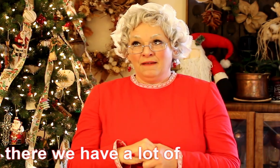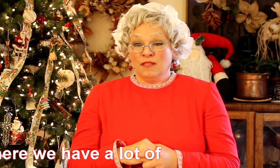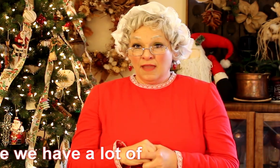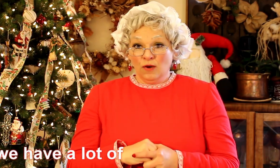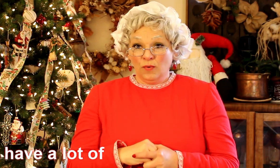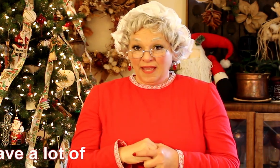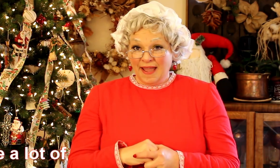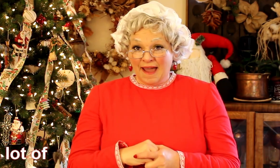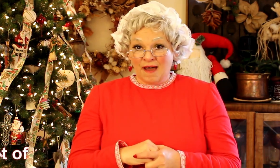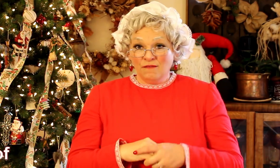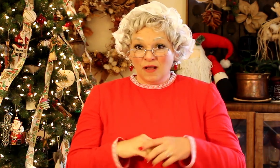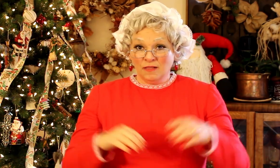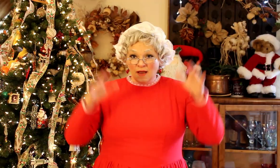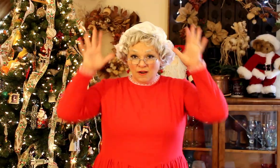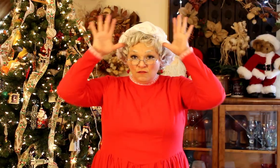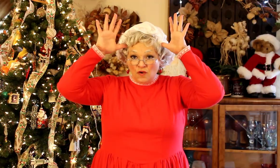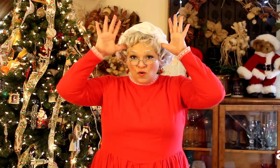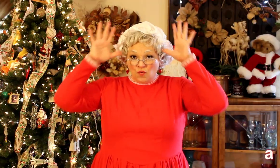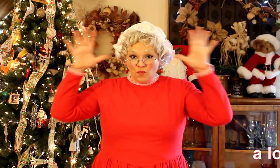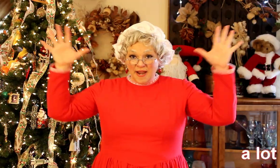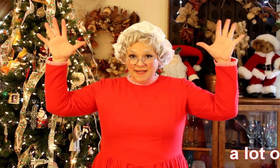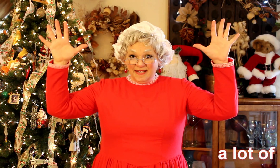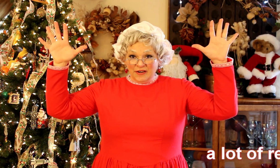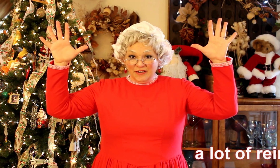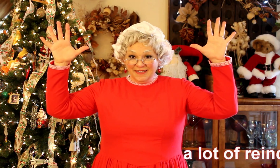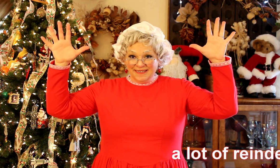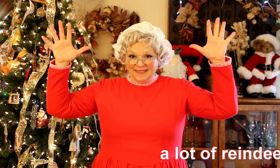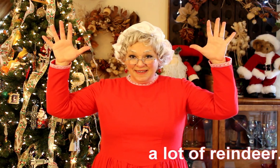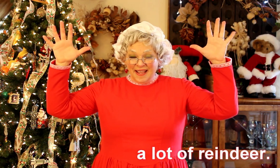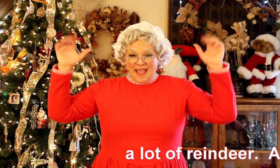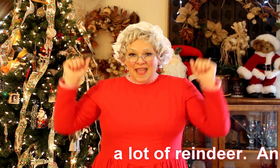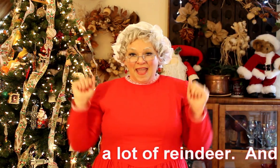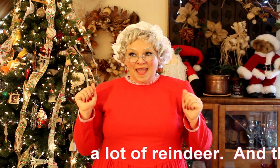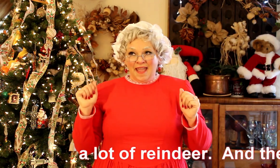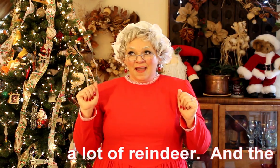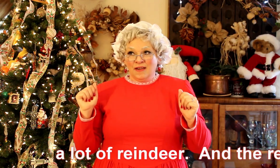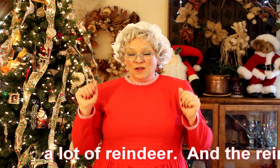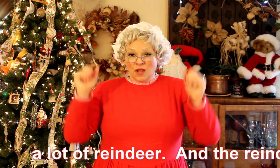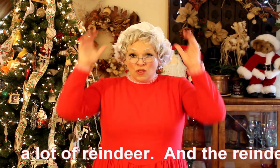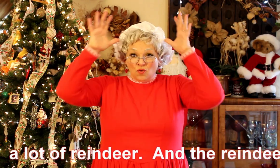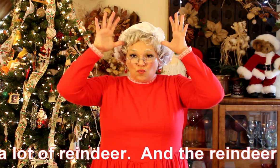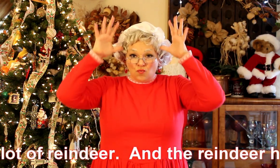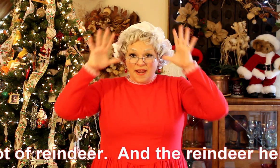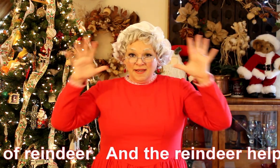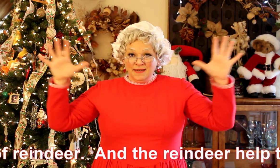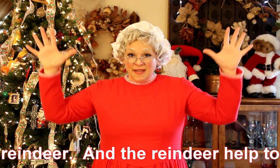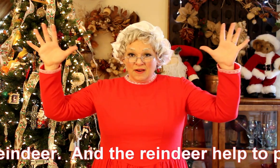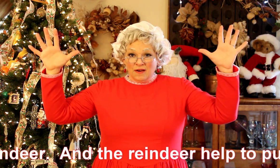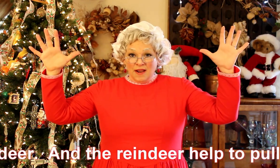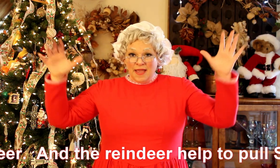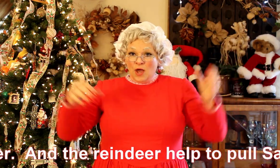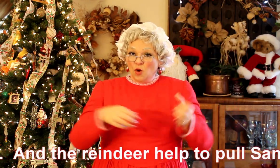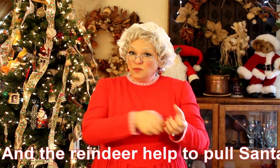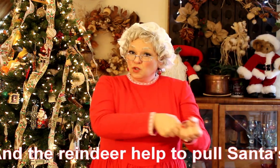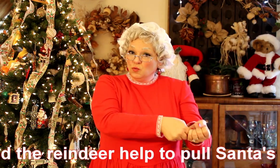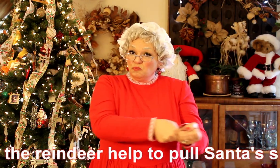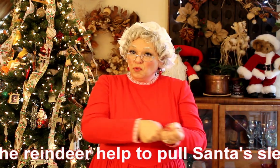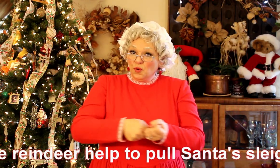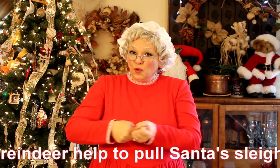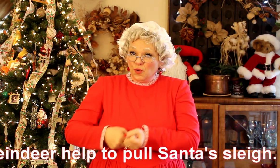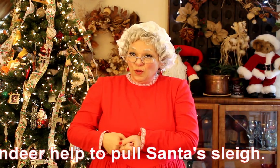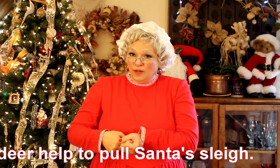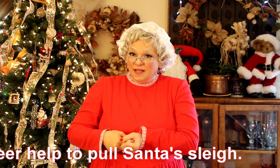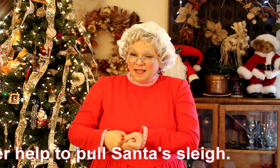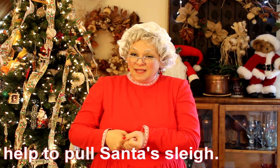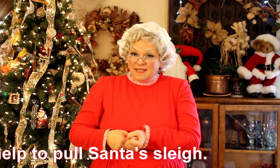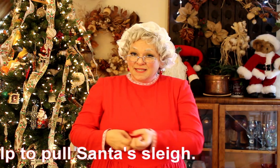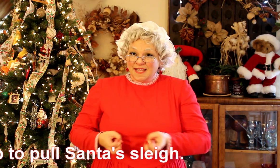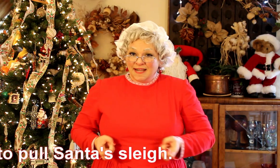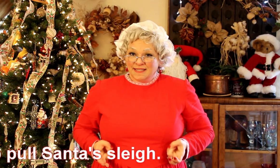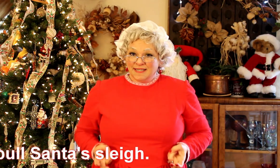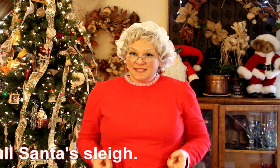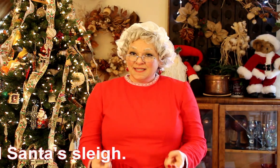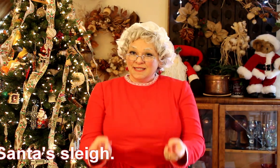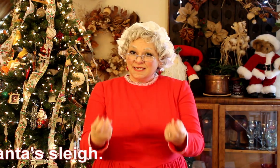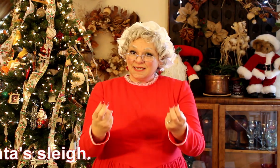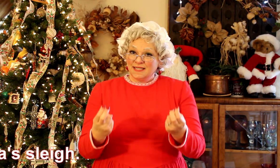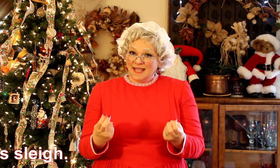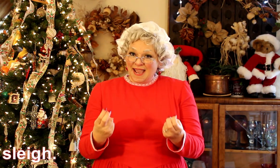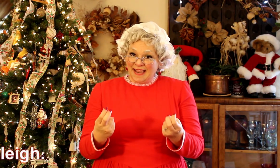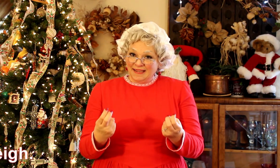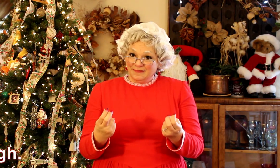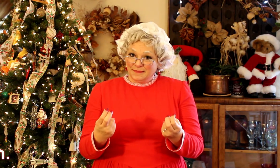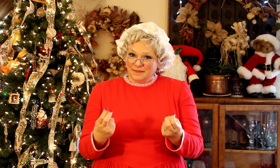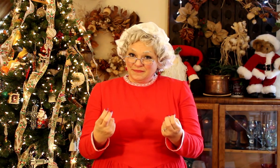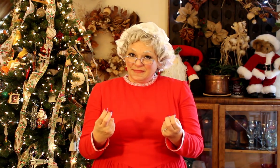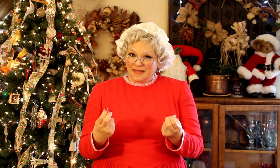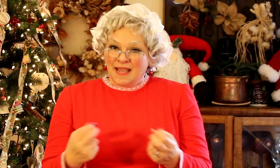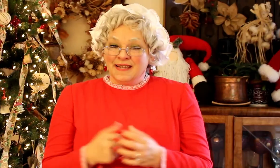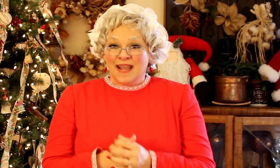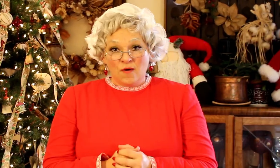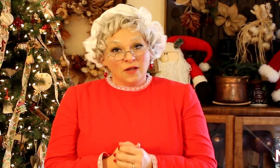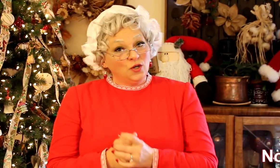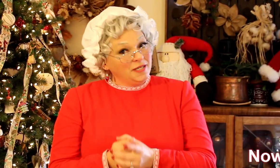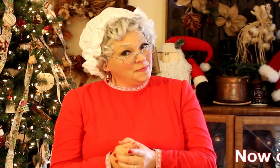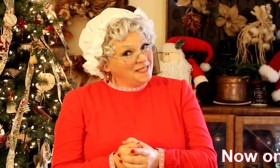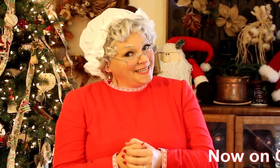there we have a lot of reindeer. And the reindeer help to pull Santa's sleigh. Now on Christmas